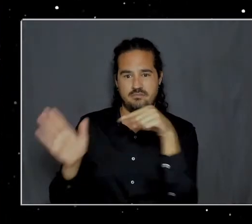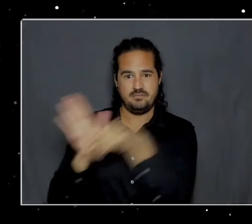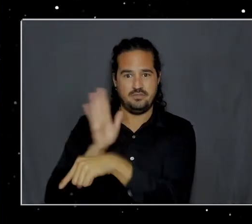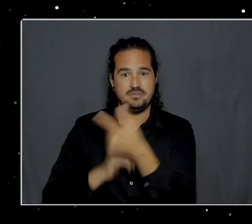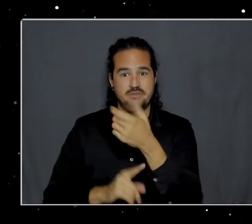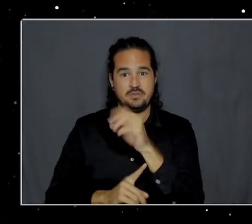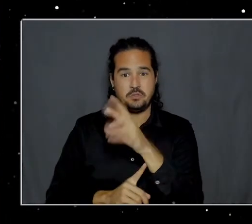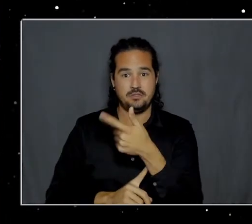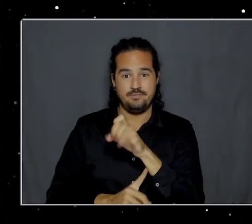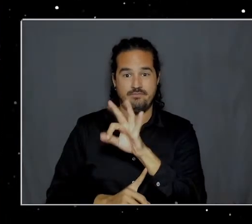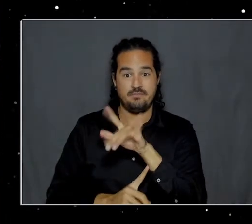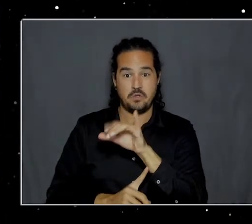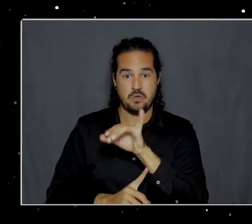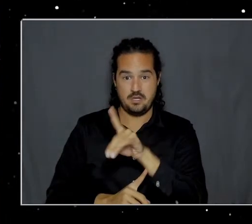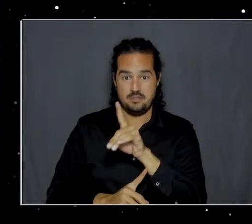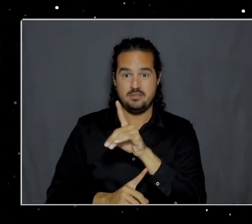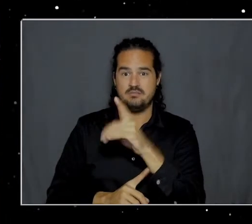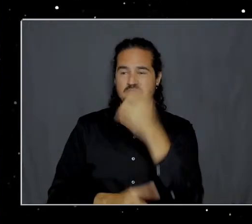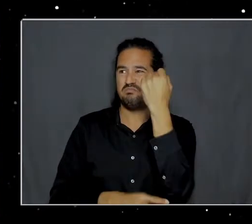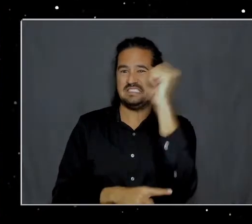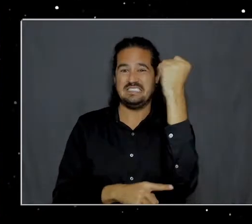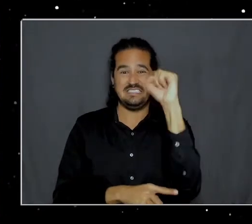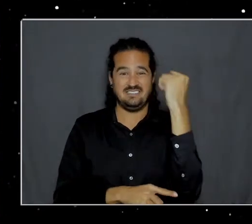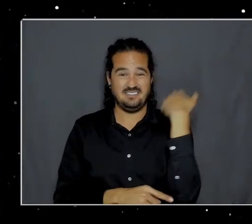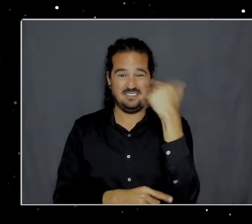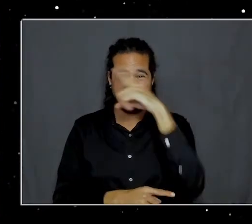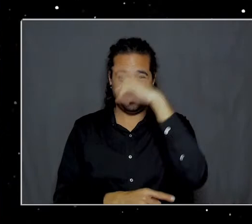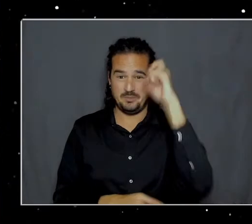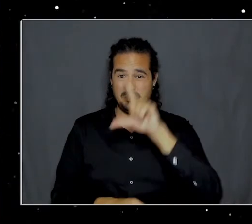PROTEST IN 2020, AND A REALLY